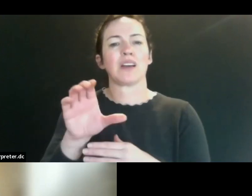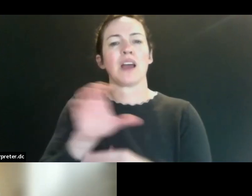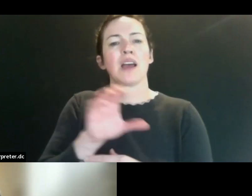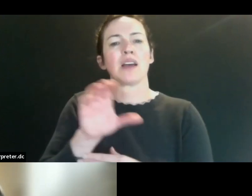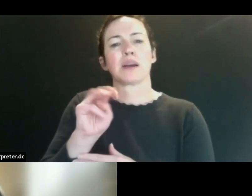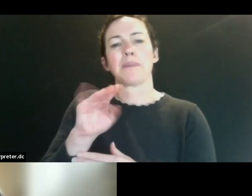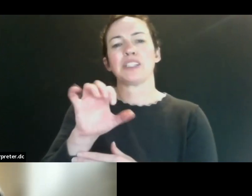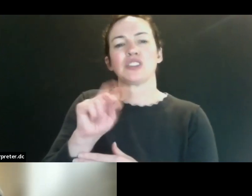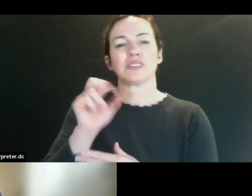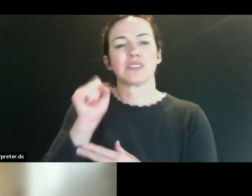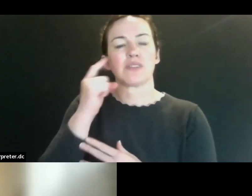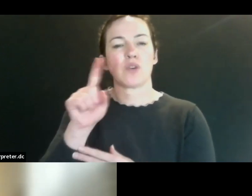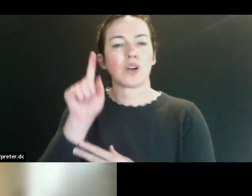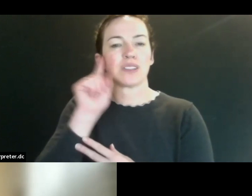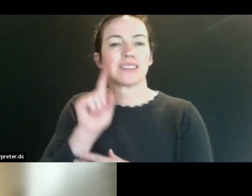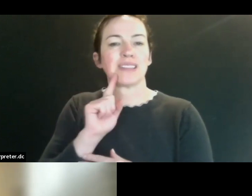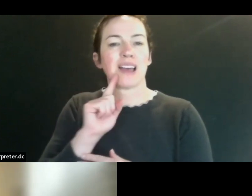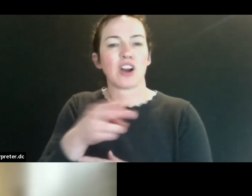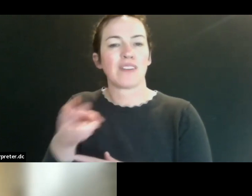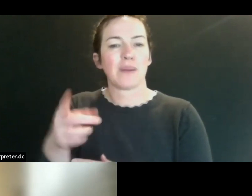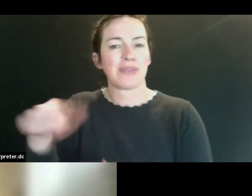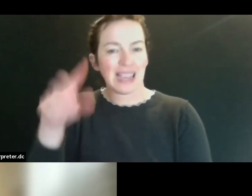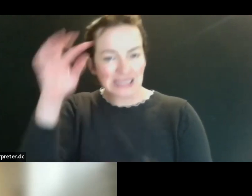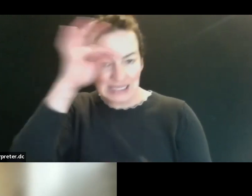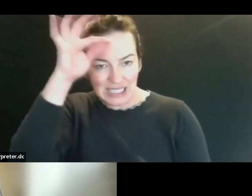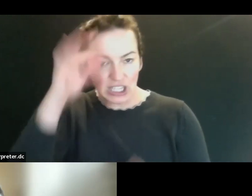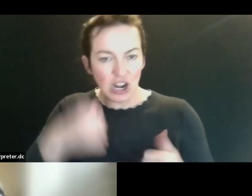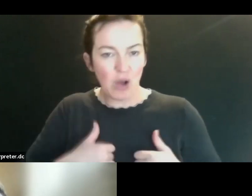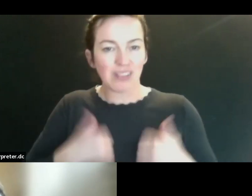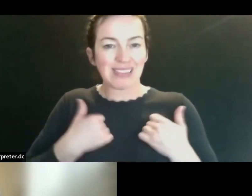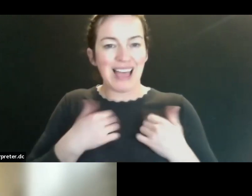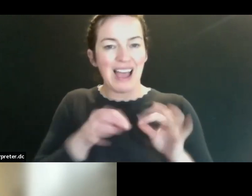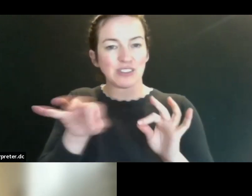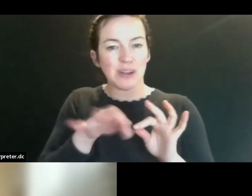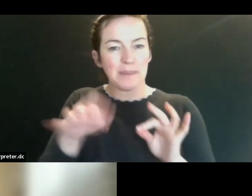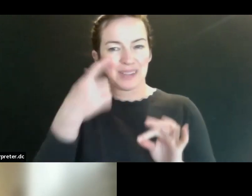that iPhones have live transcribe because it just came out in the last update so we